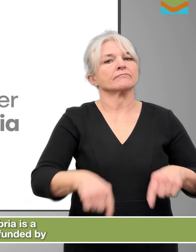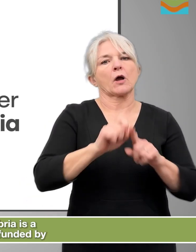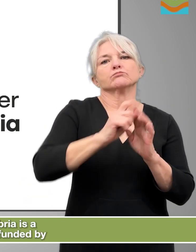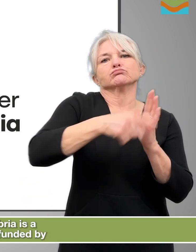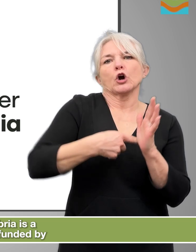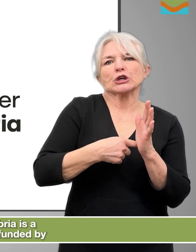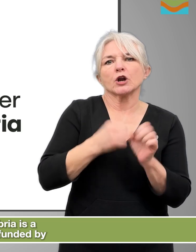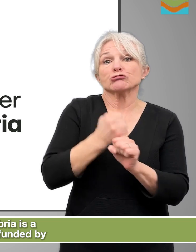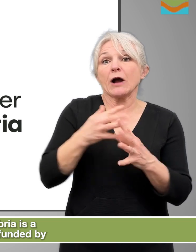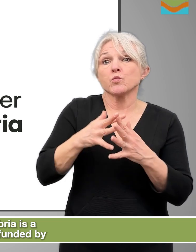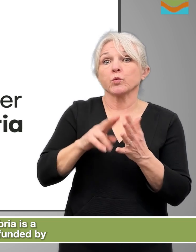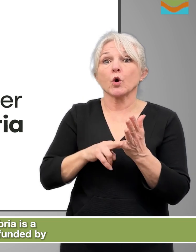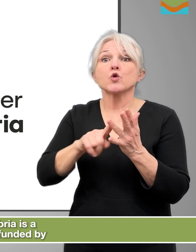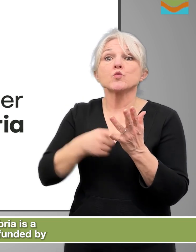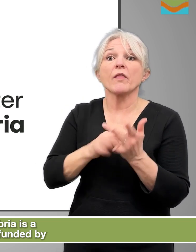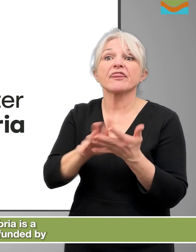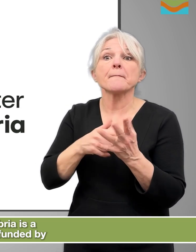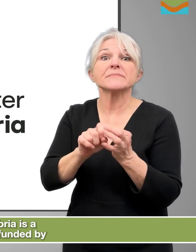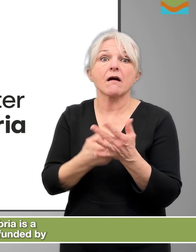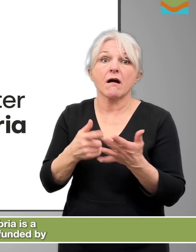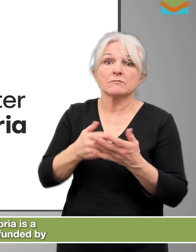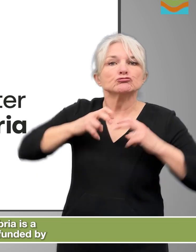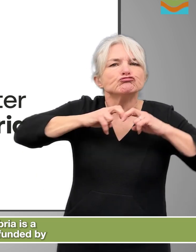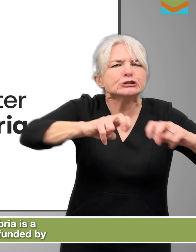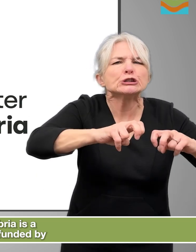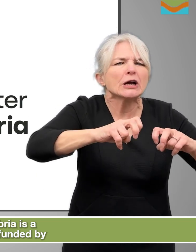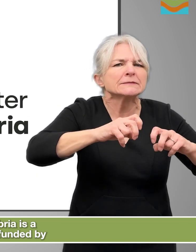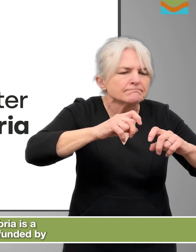Project Groundwater Northumbria is a research and innovation project funded by